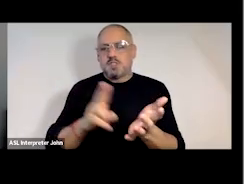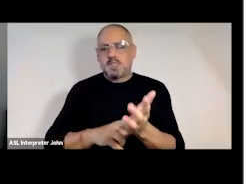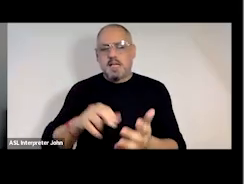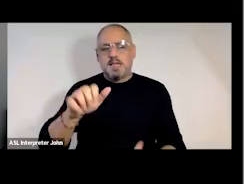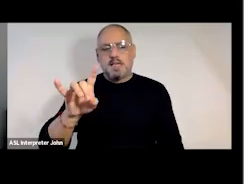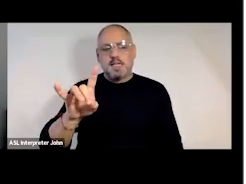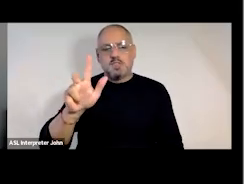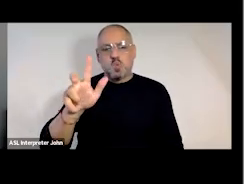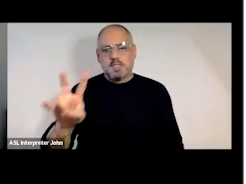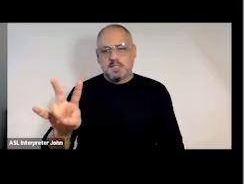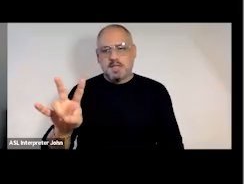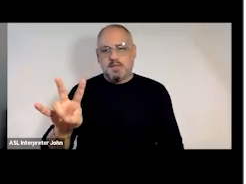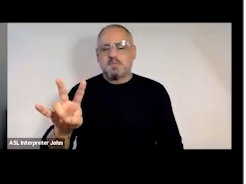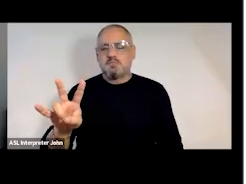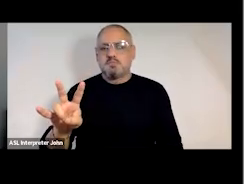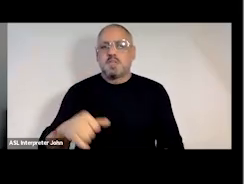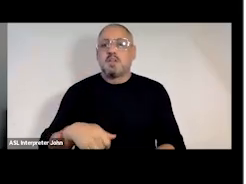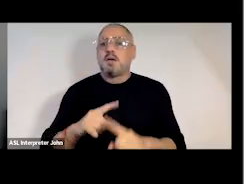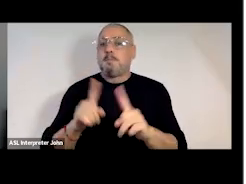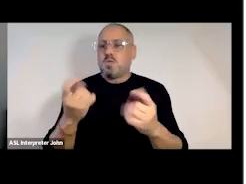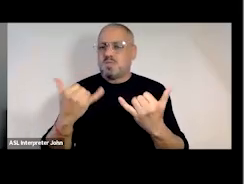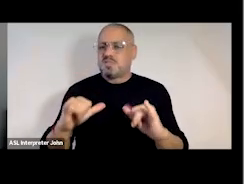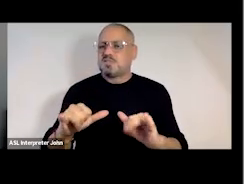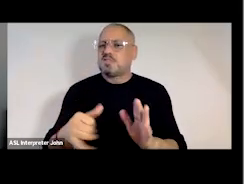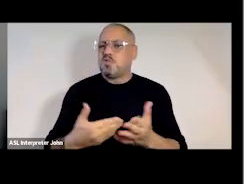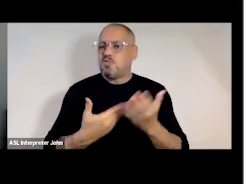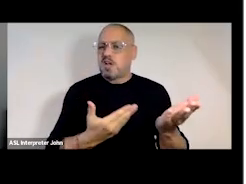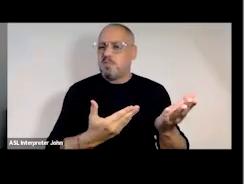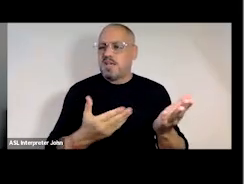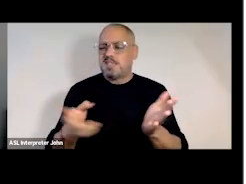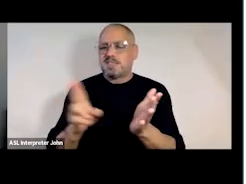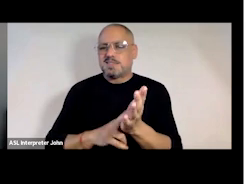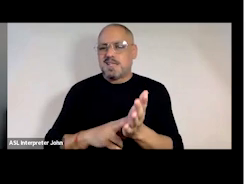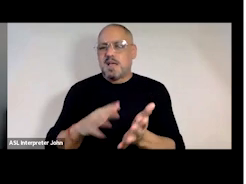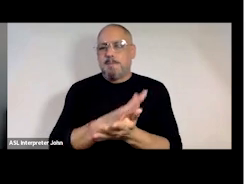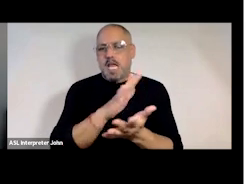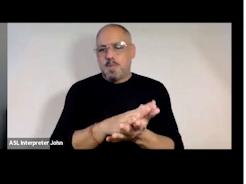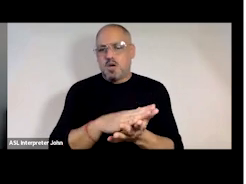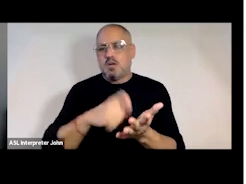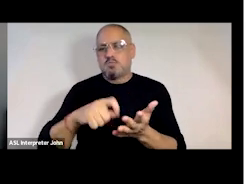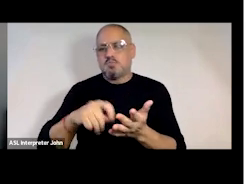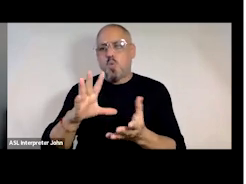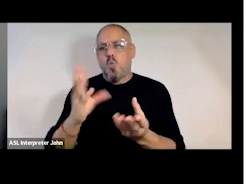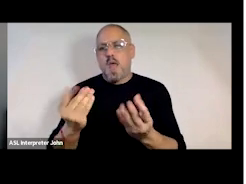at the end of that process. However, we still recommend getting them to sign a paper version of the-827